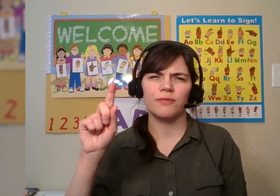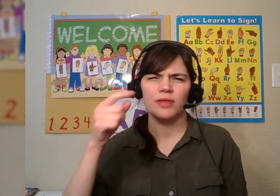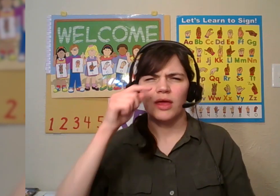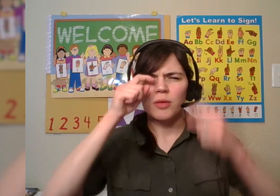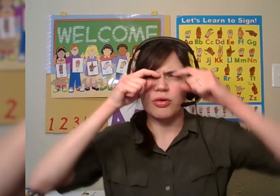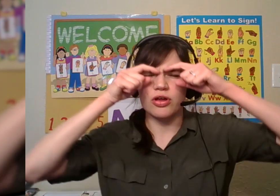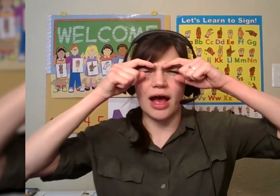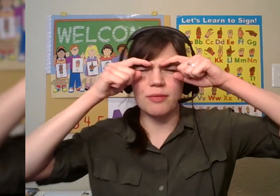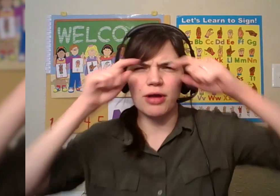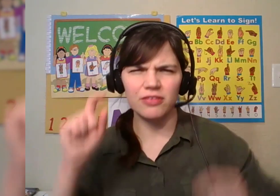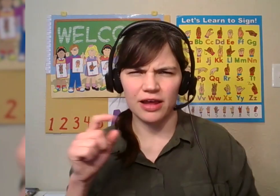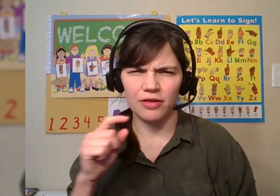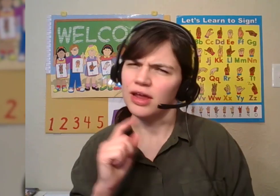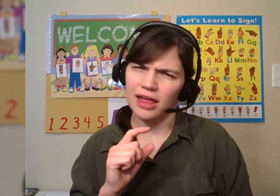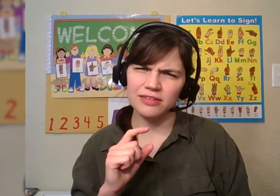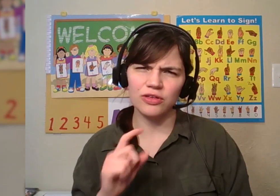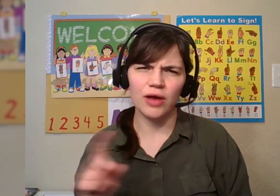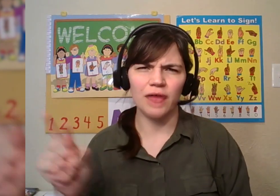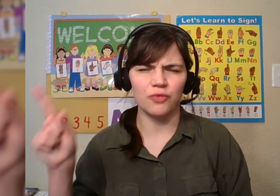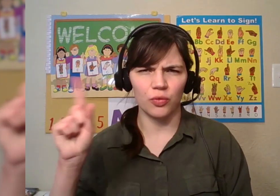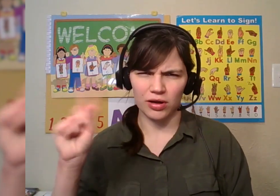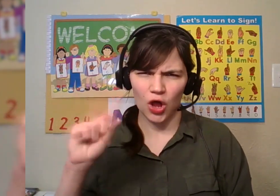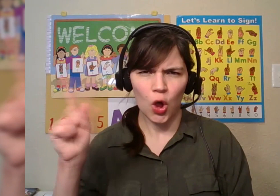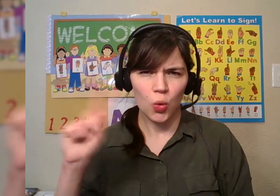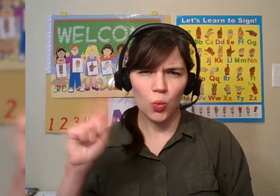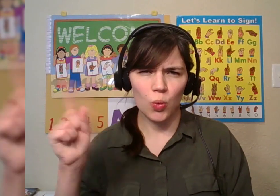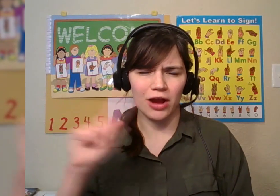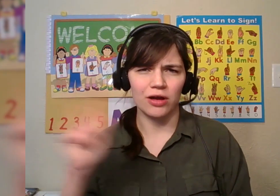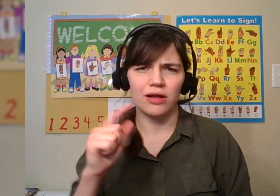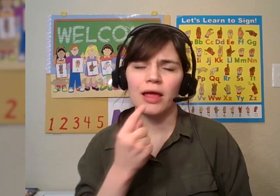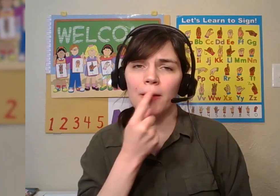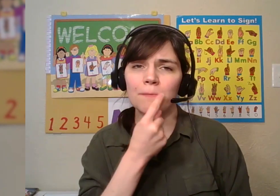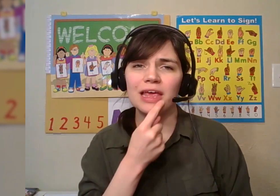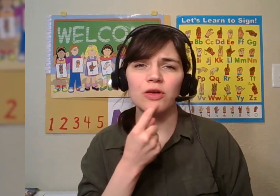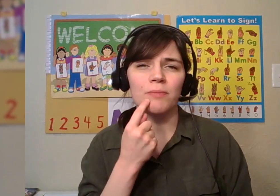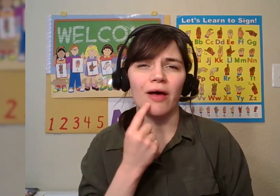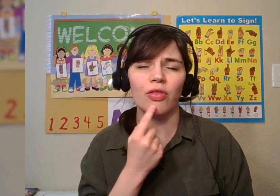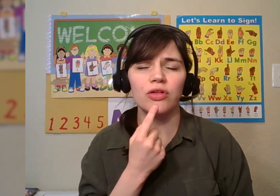Put your eyebrows down and tilt your head forward: where. Make your mouth look